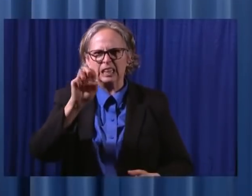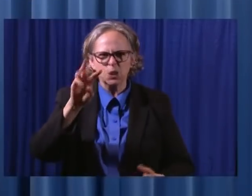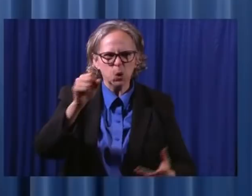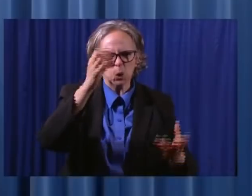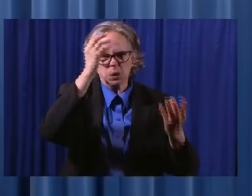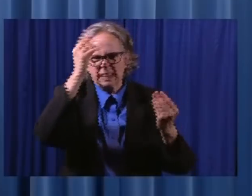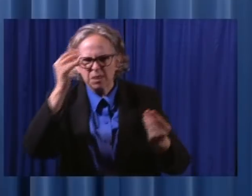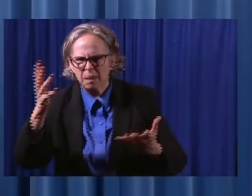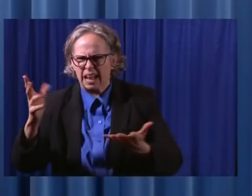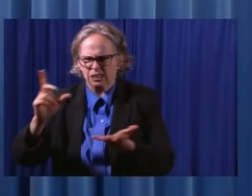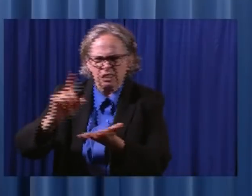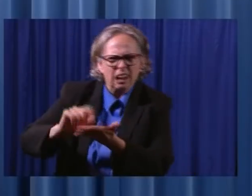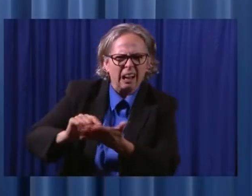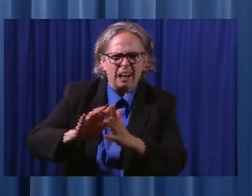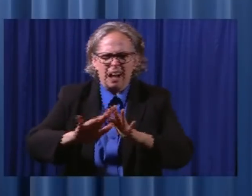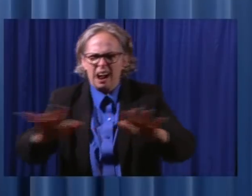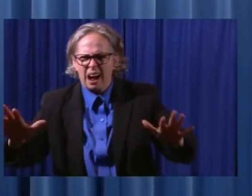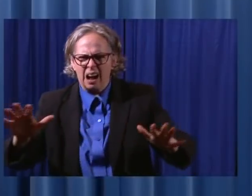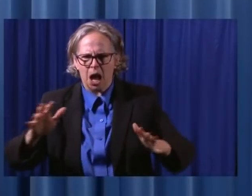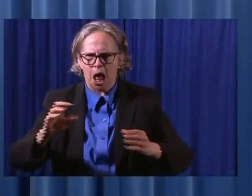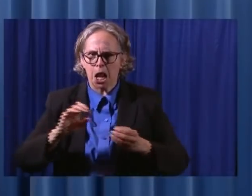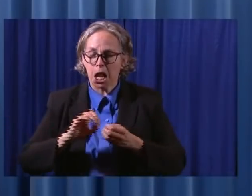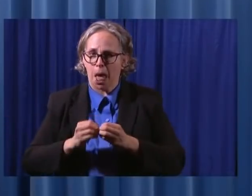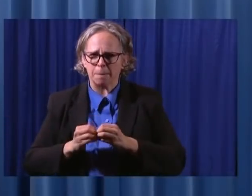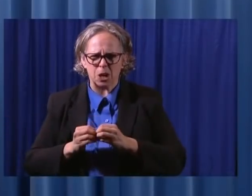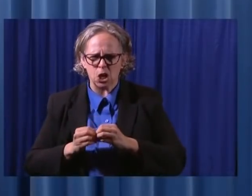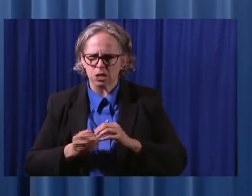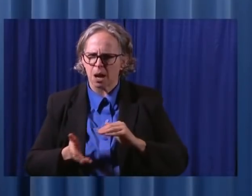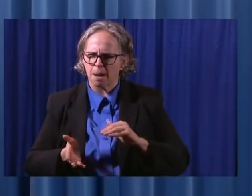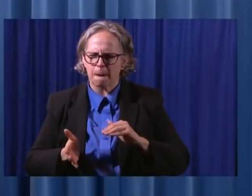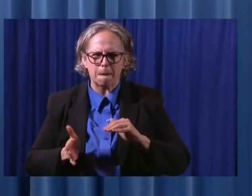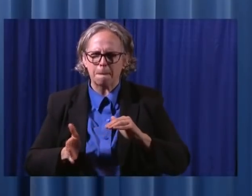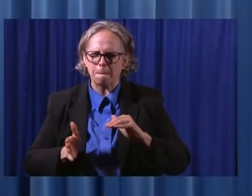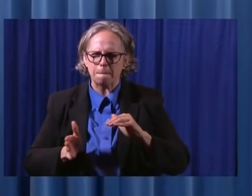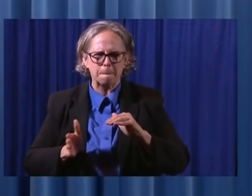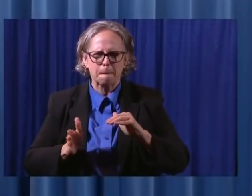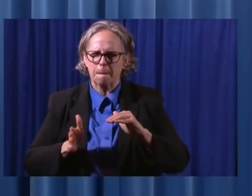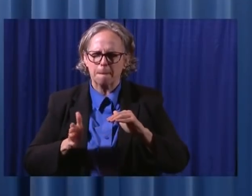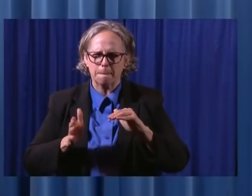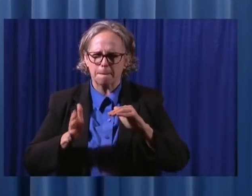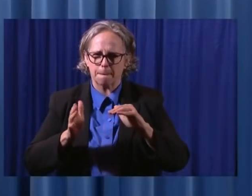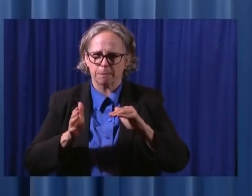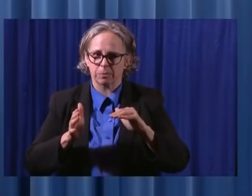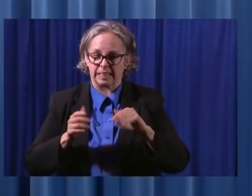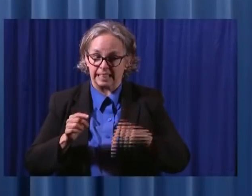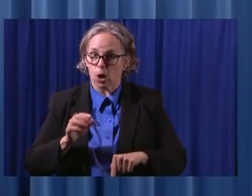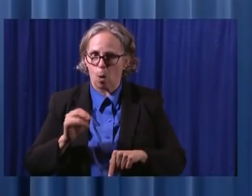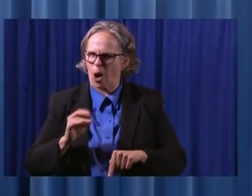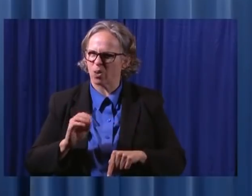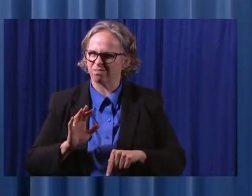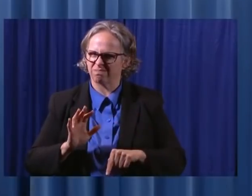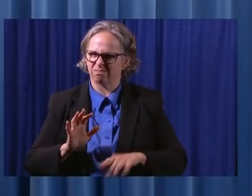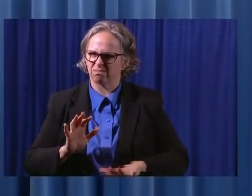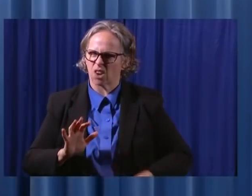WHAT WE ARE SEEING AS YOU CAN SEE HEADLINES ACROSS THIS STATE